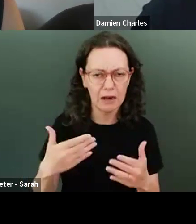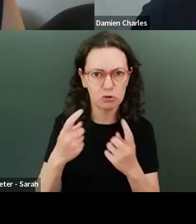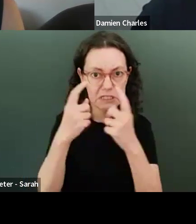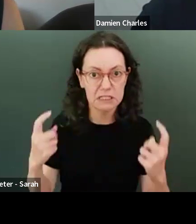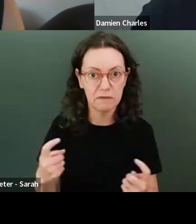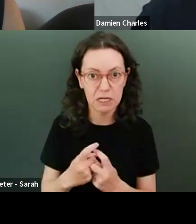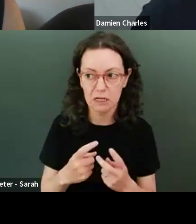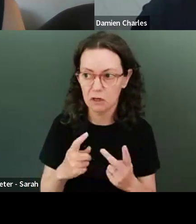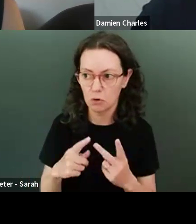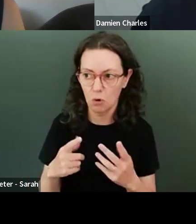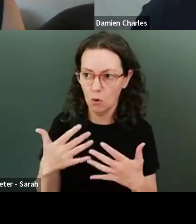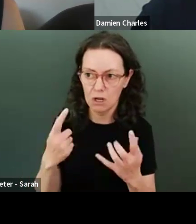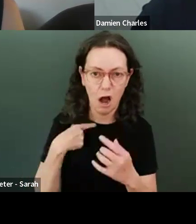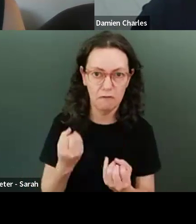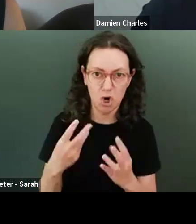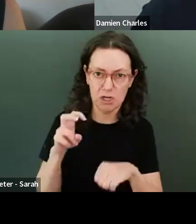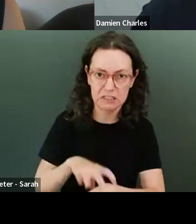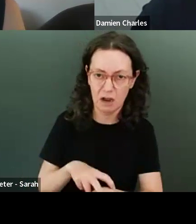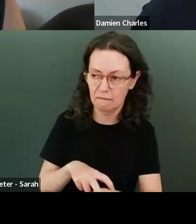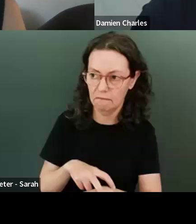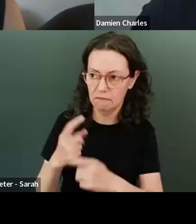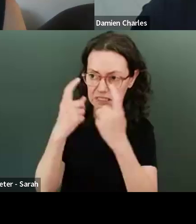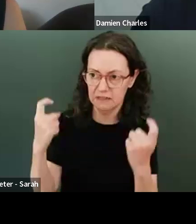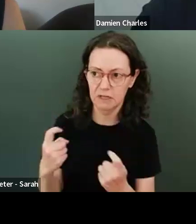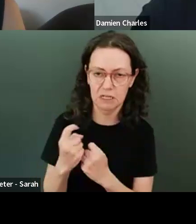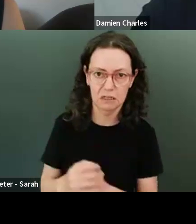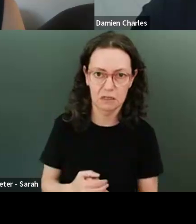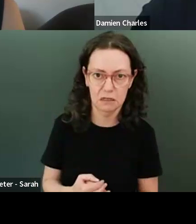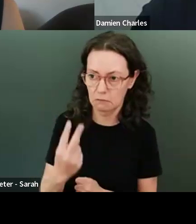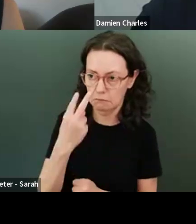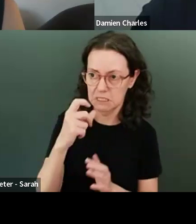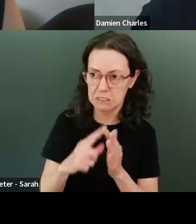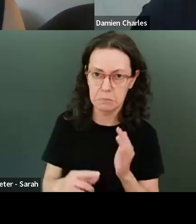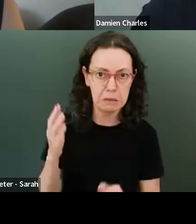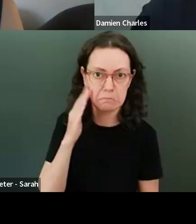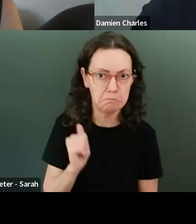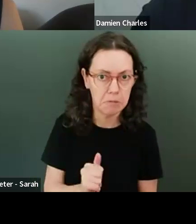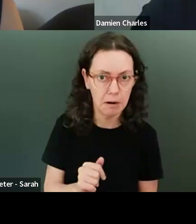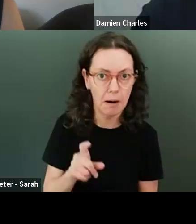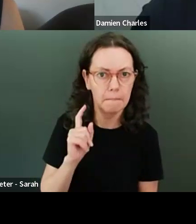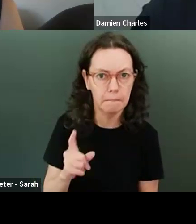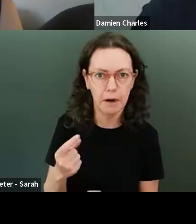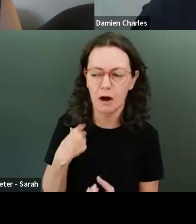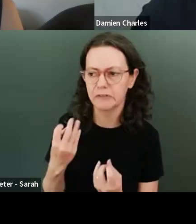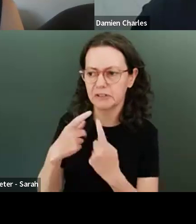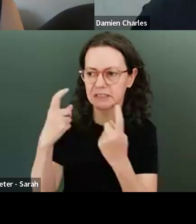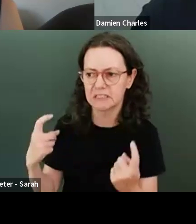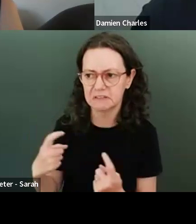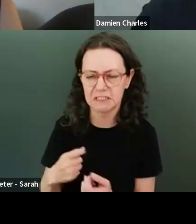dog grooming so it's it's not that it's the disability that's necessarily stopping them working but they don't